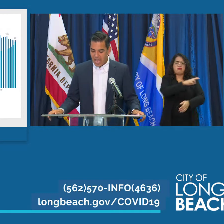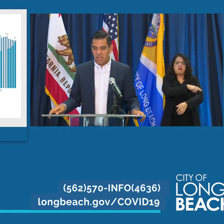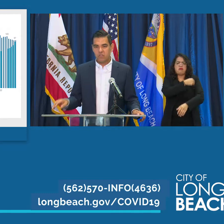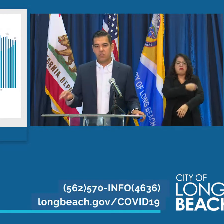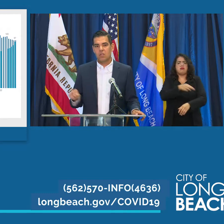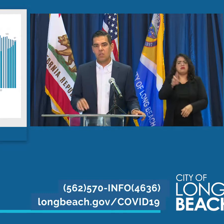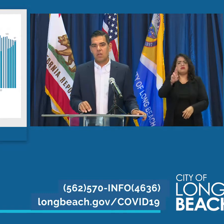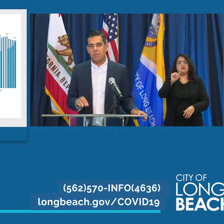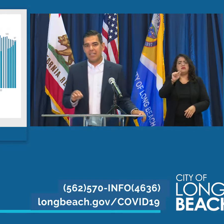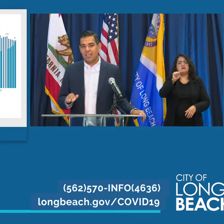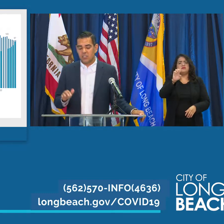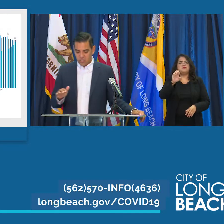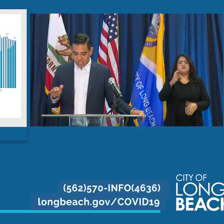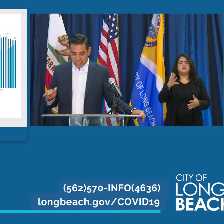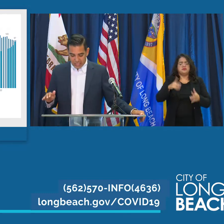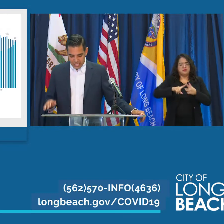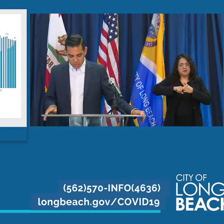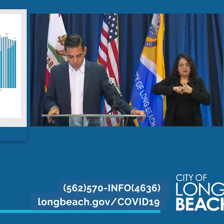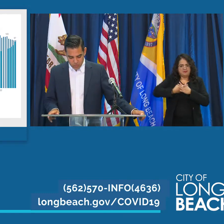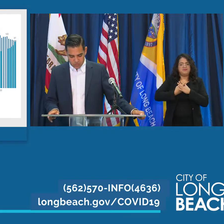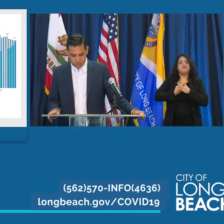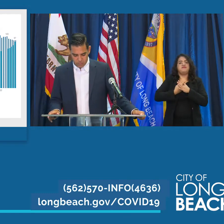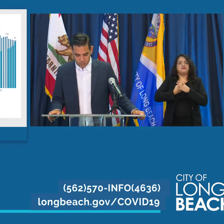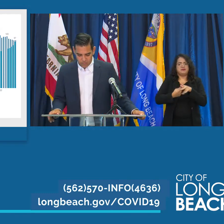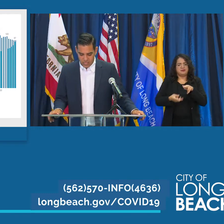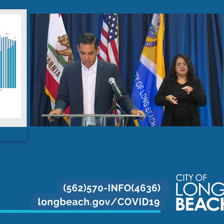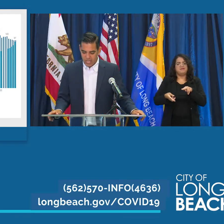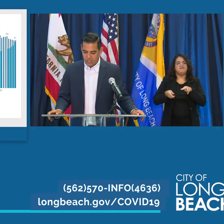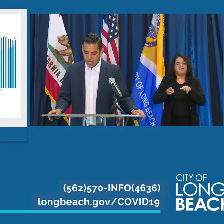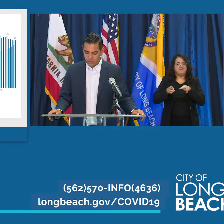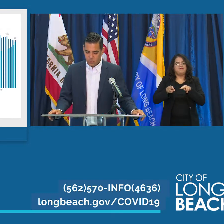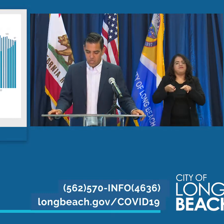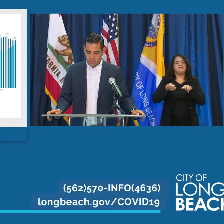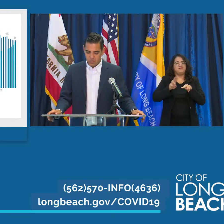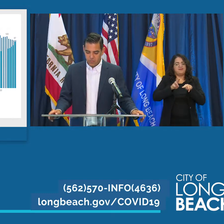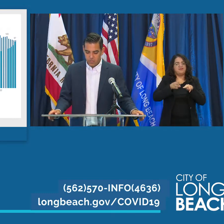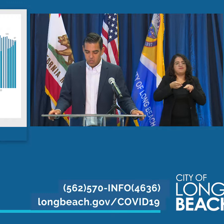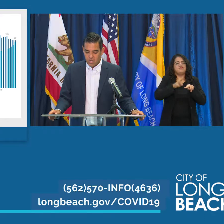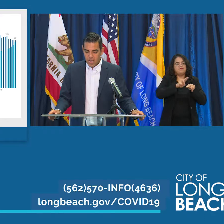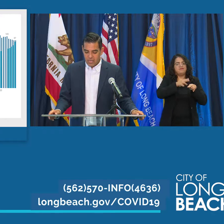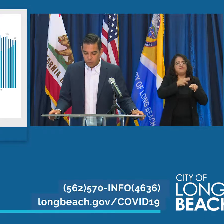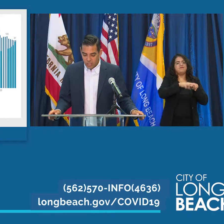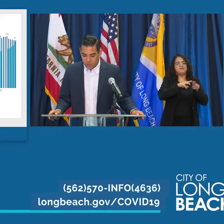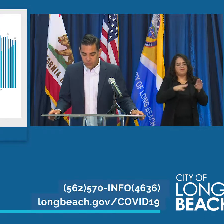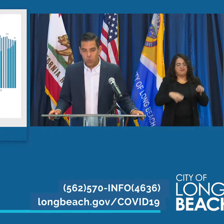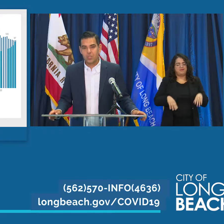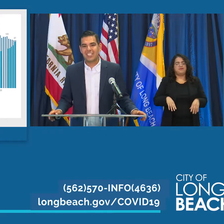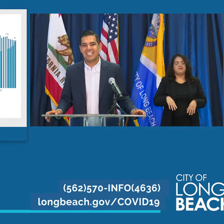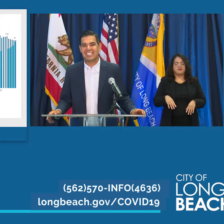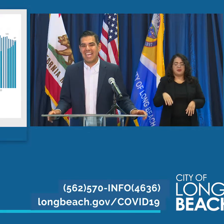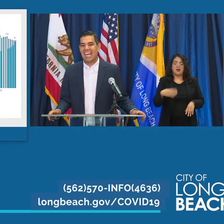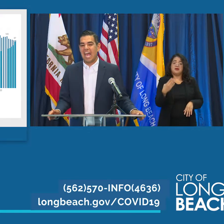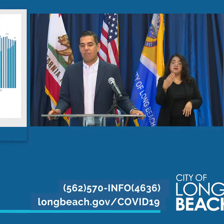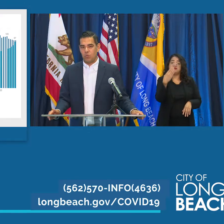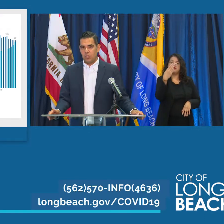has begun to steadily increase in the last couple of weeks, and if you look at the 14-day average,